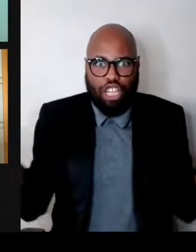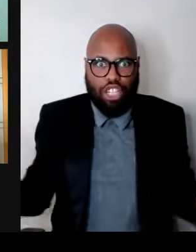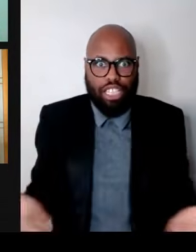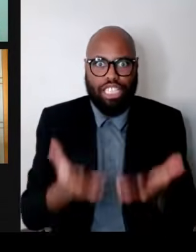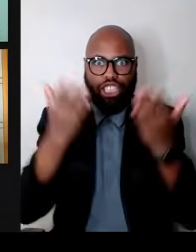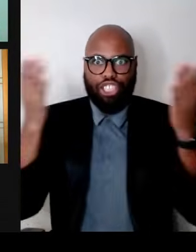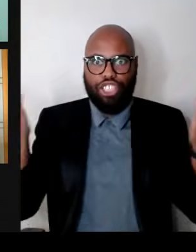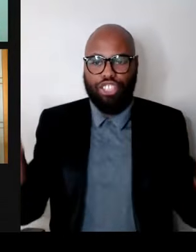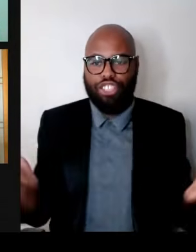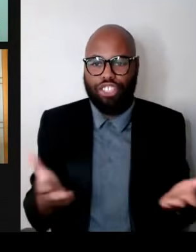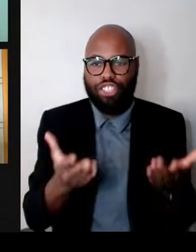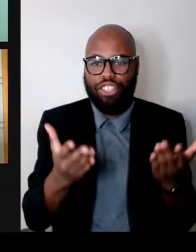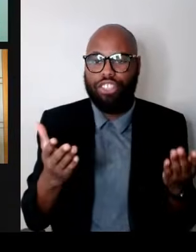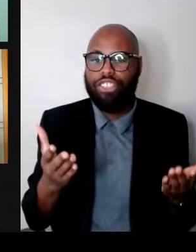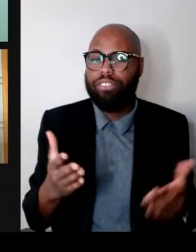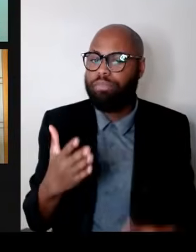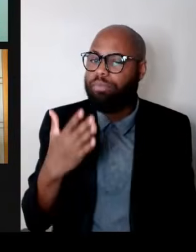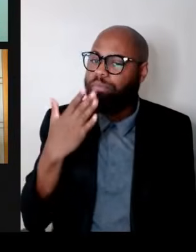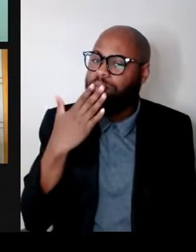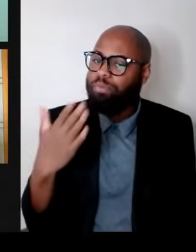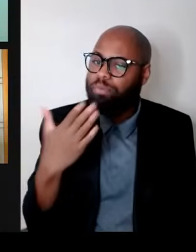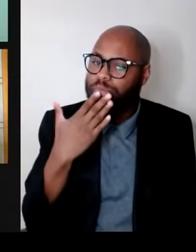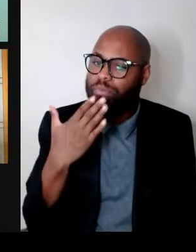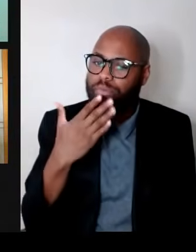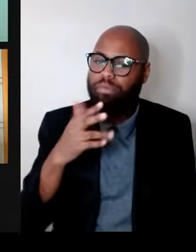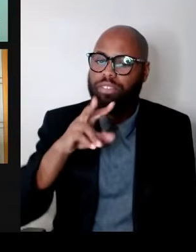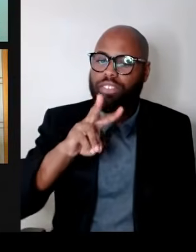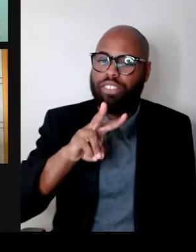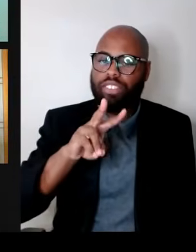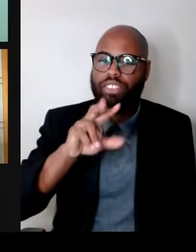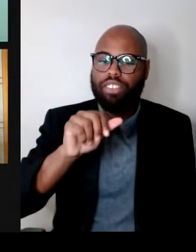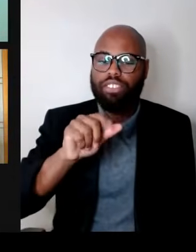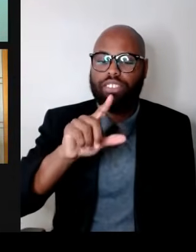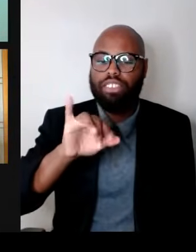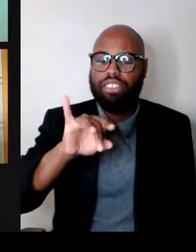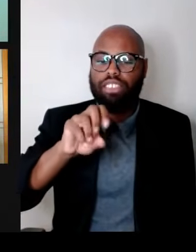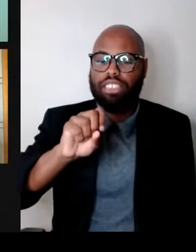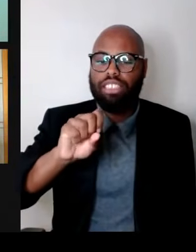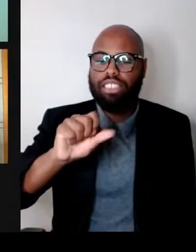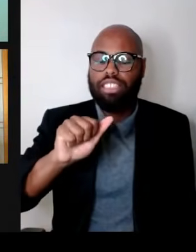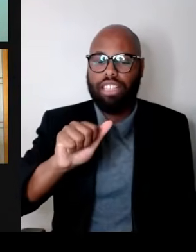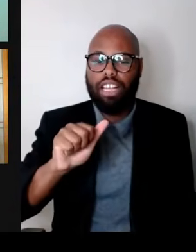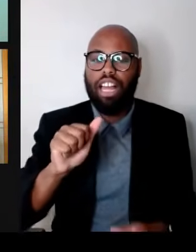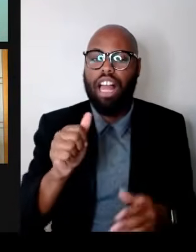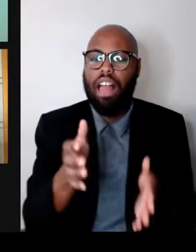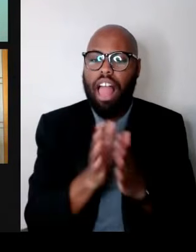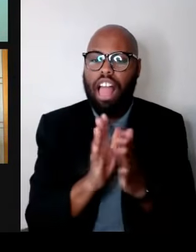Thank you. Vilissa, I wanna ask you and following up on Judith's comments